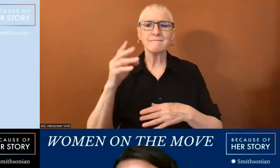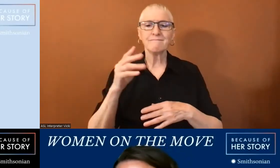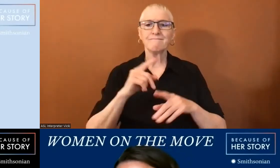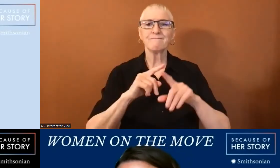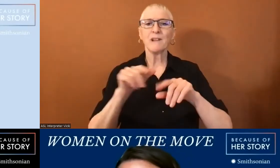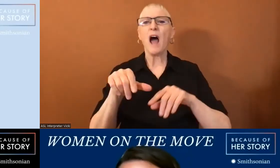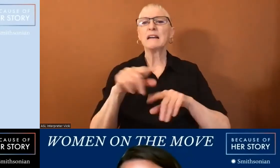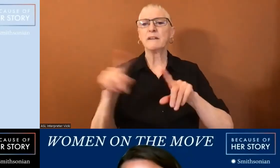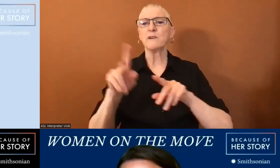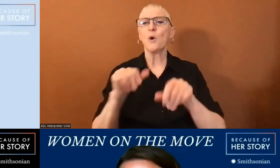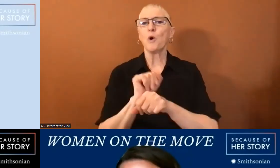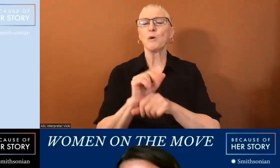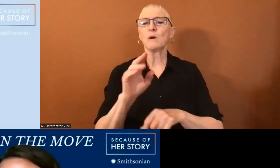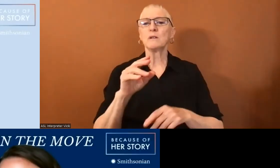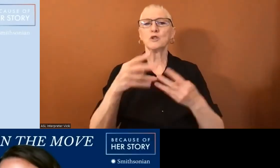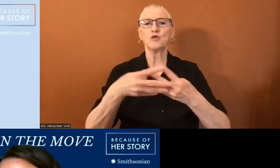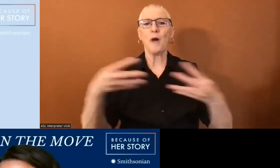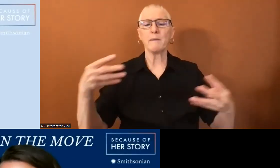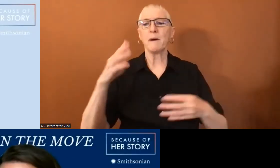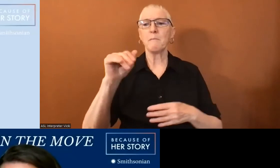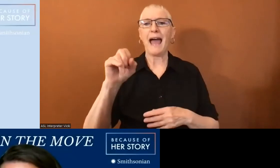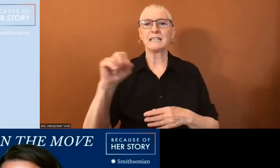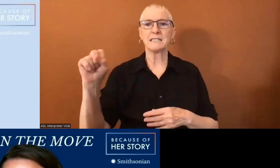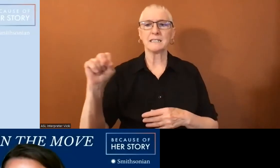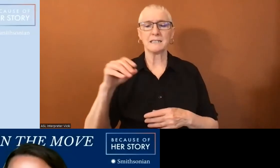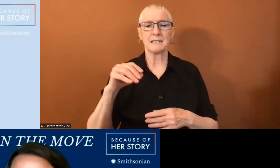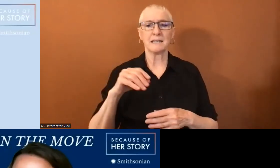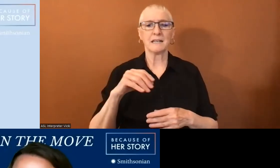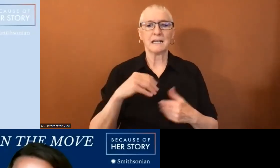doing with striped bass in the Chesapeake Bay. Um, juveniles whereas a lot of other people have